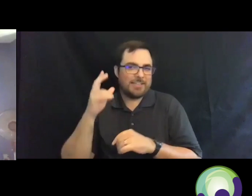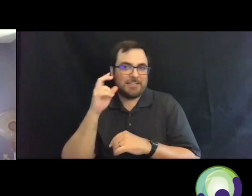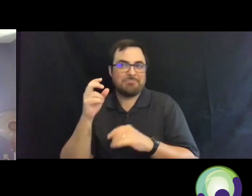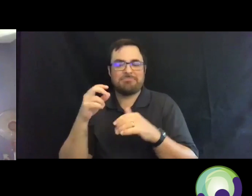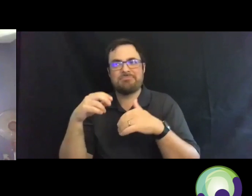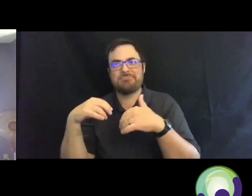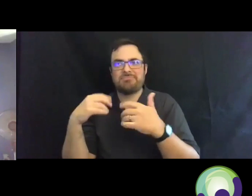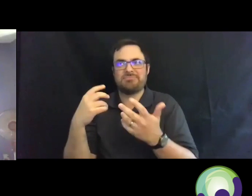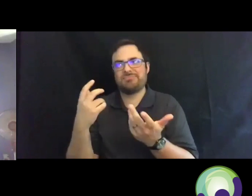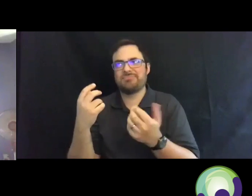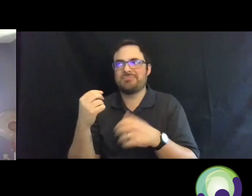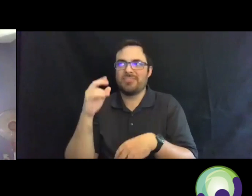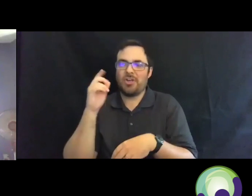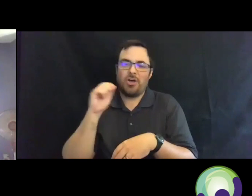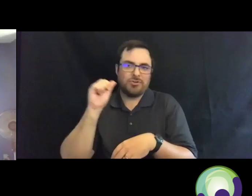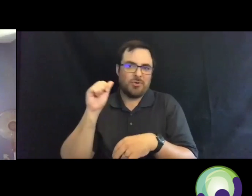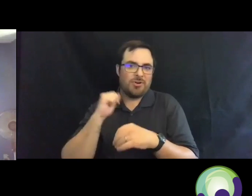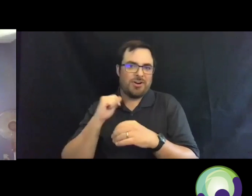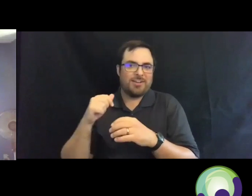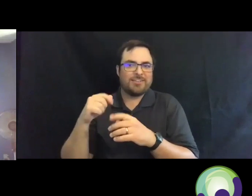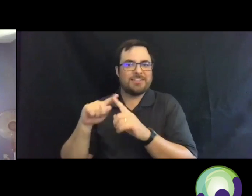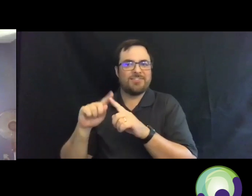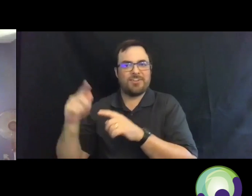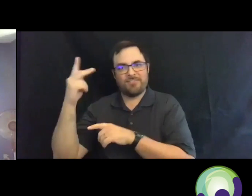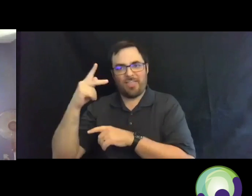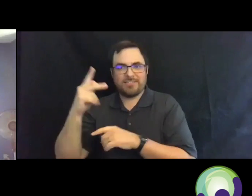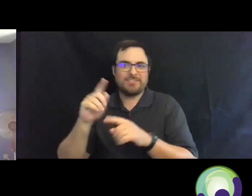When I did therapy I was doing auditory therapy but